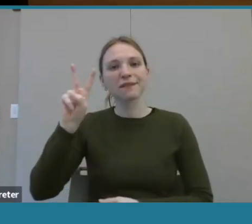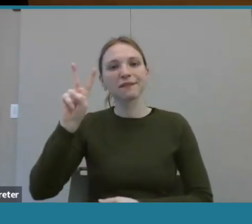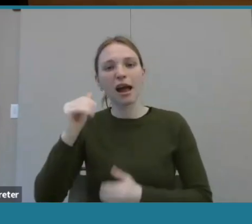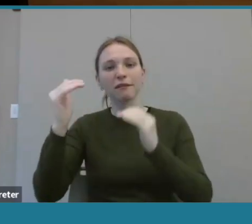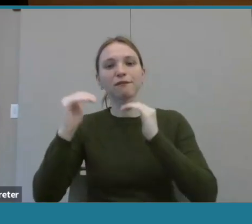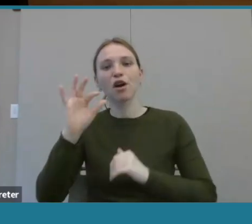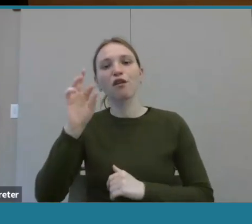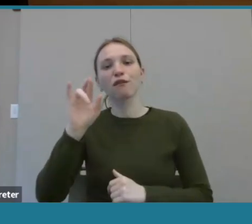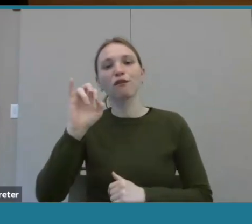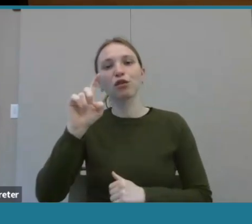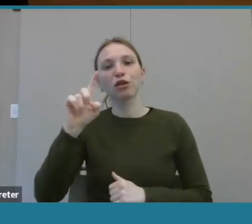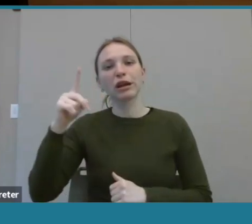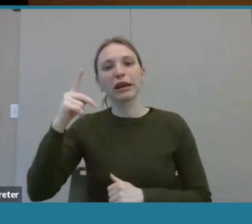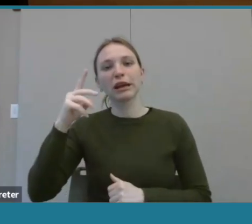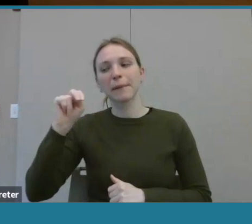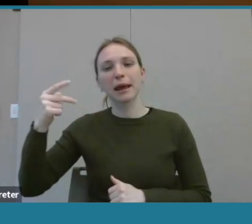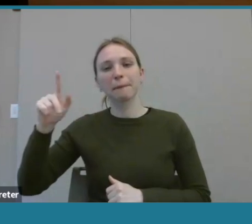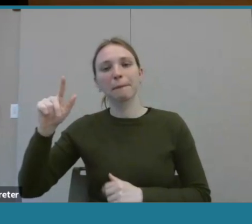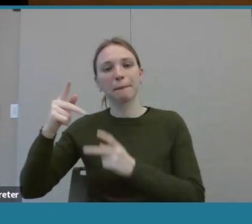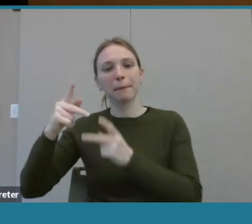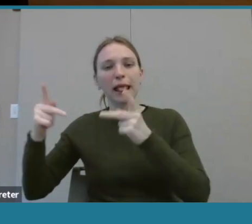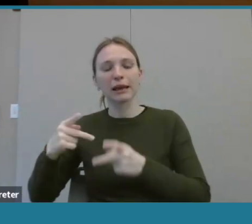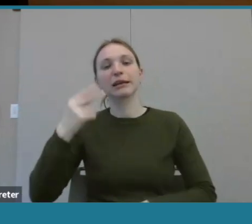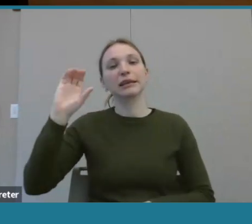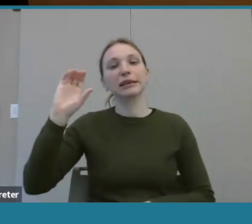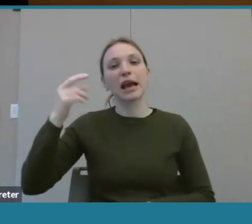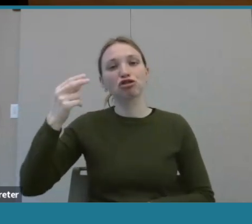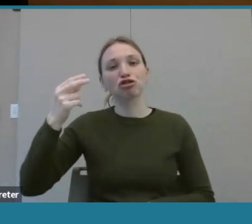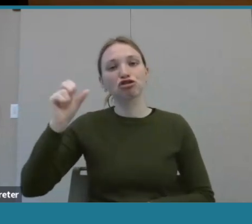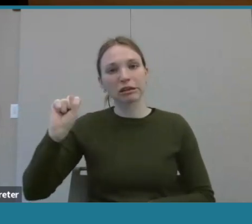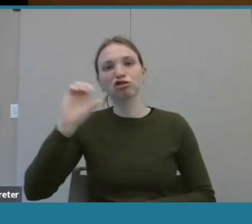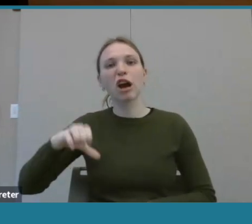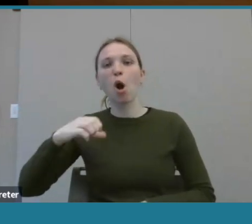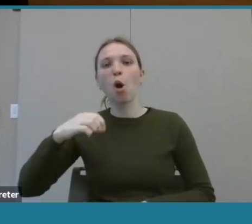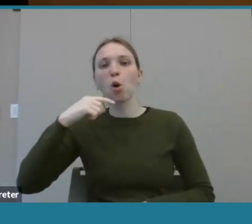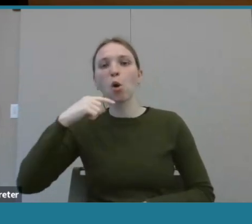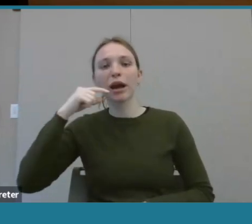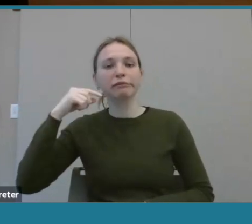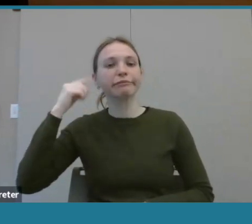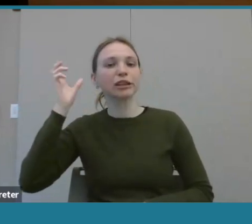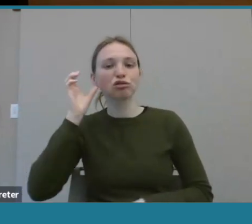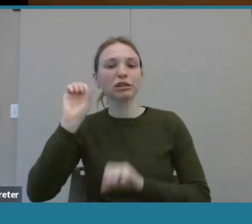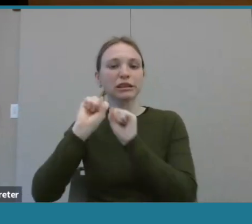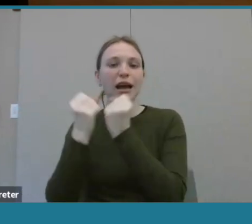These are some groups that showed up that brought a lot of people to participate and provide feedback in this.